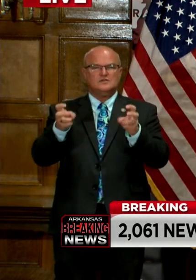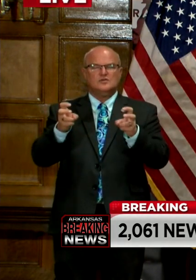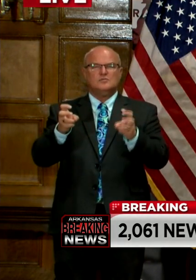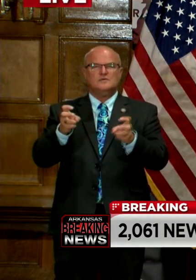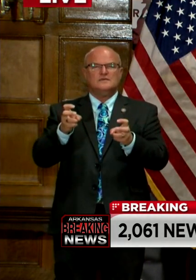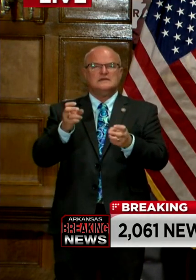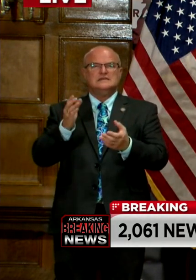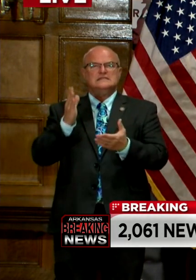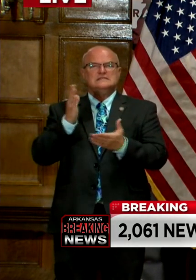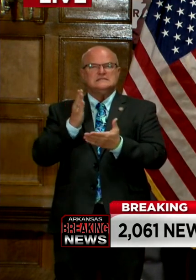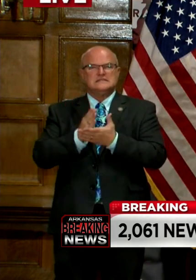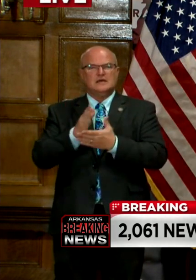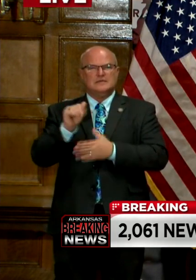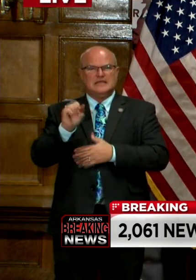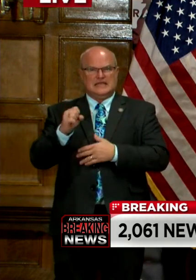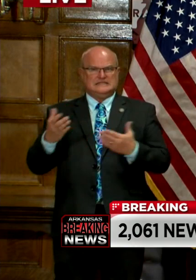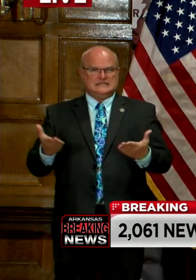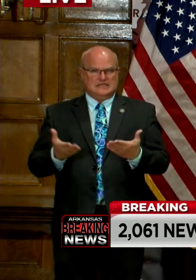CONFIDENCE THAT THIS TIME WOULD